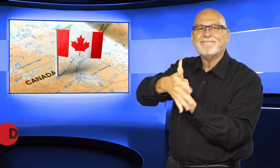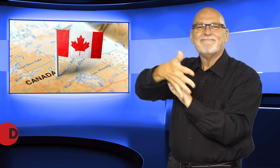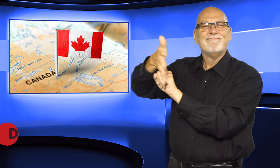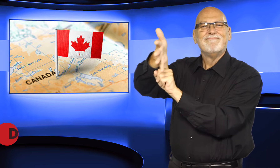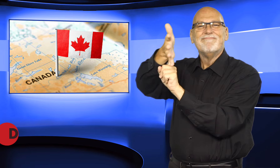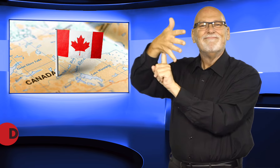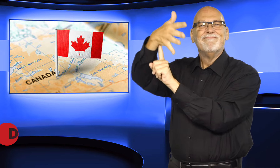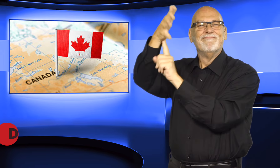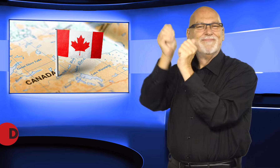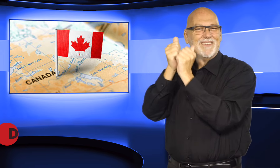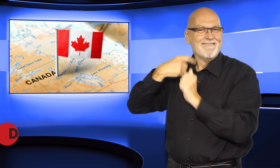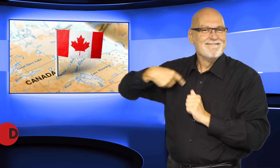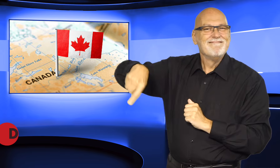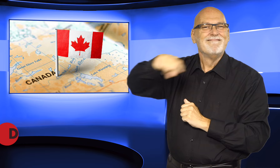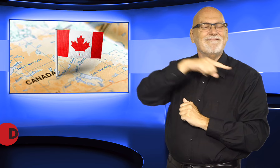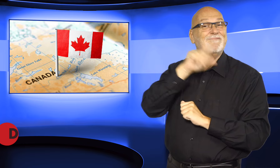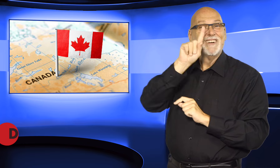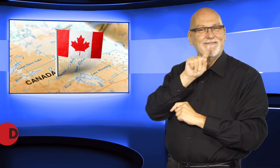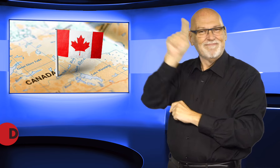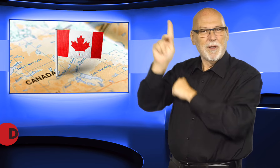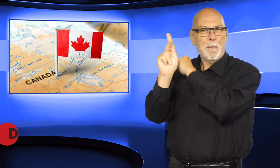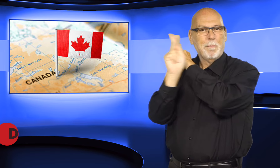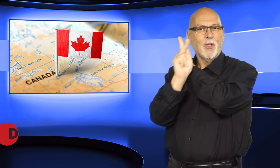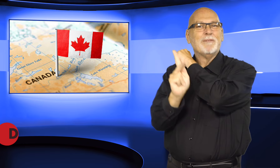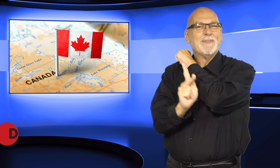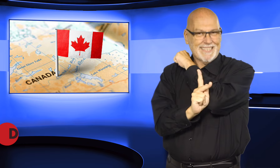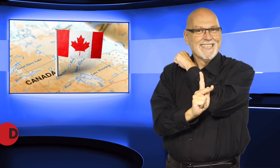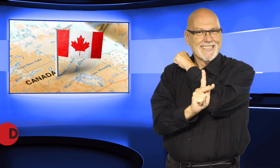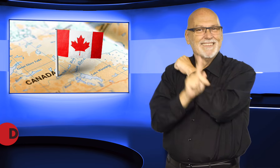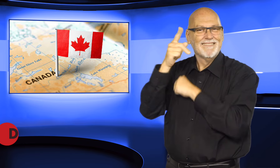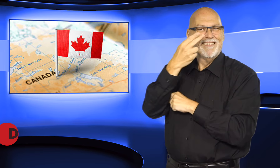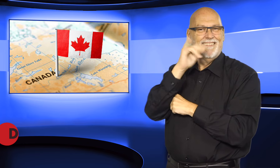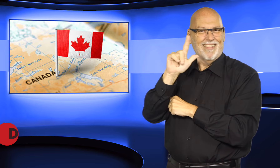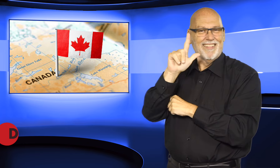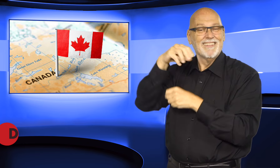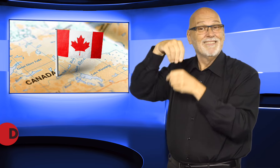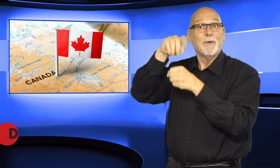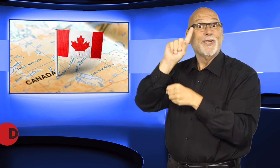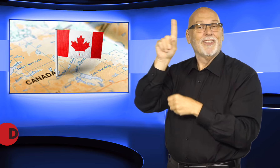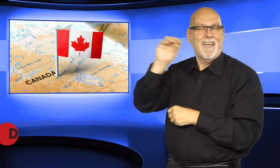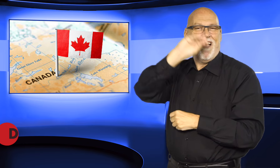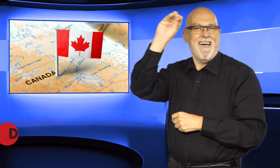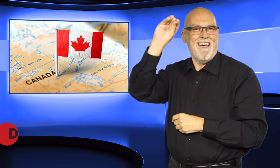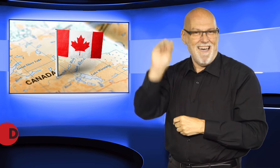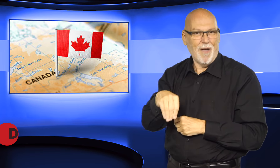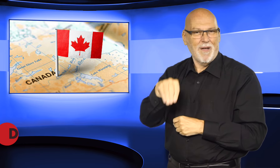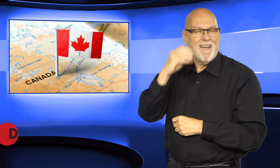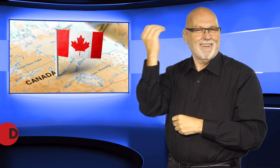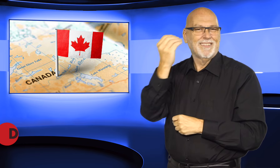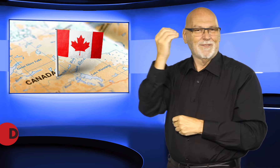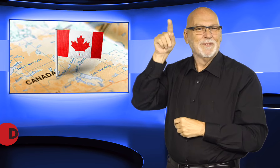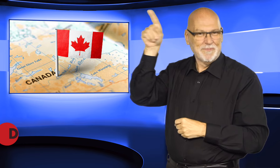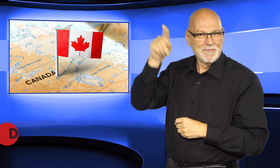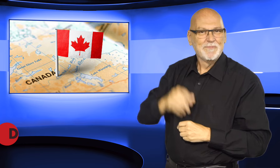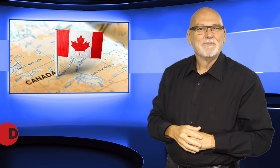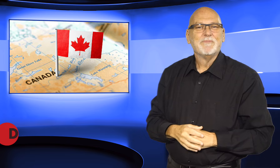“Raise the Deaf Flag with Us” at Parliament Hill in Ottawa, Ontario.